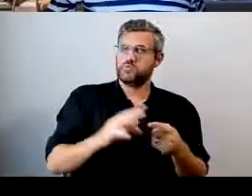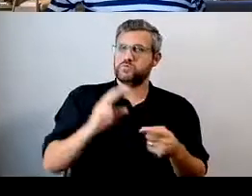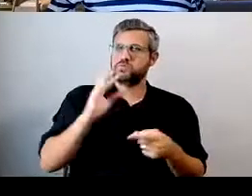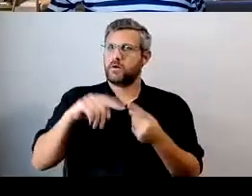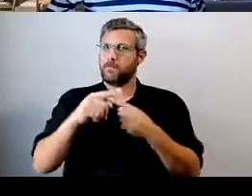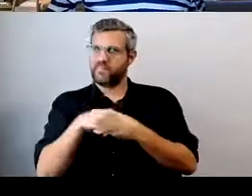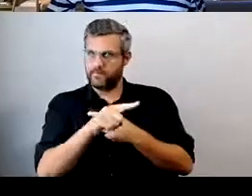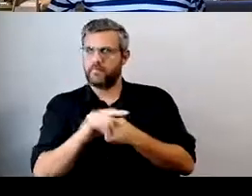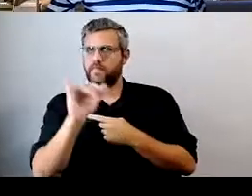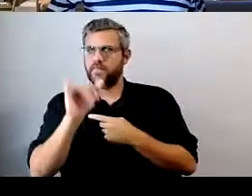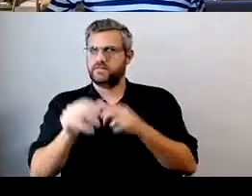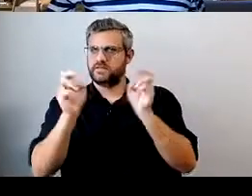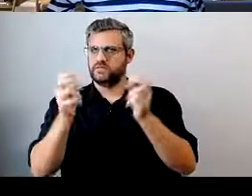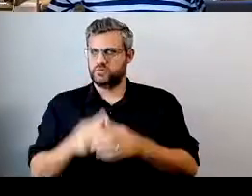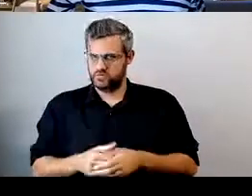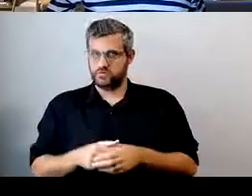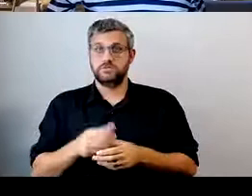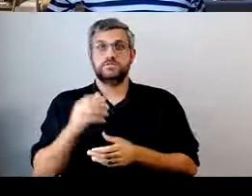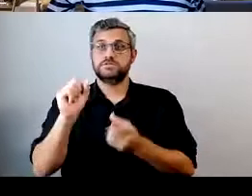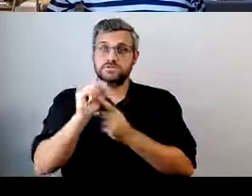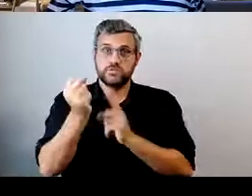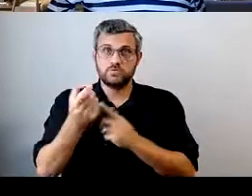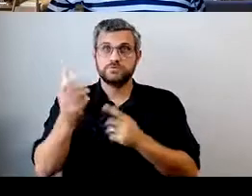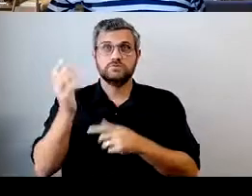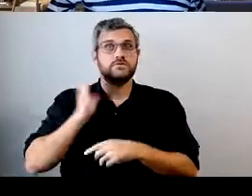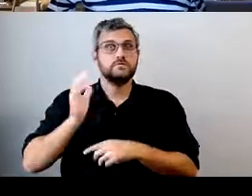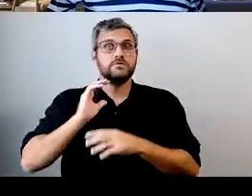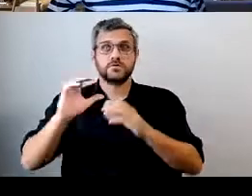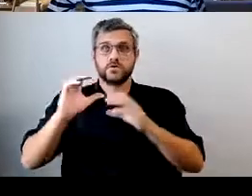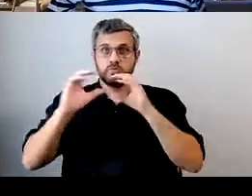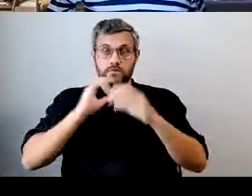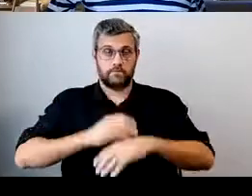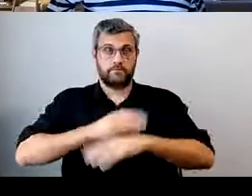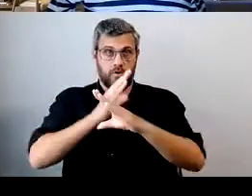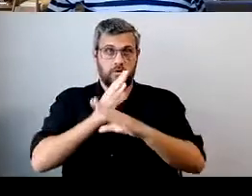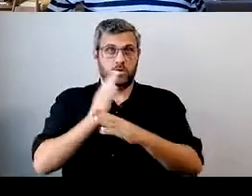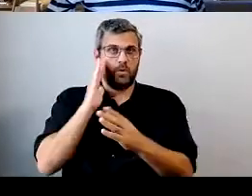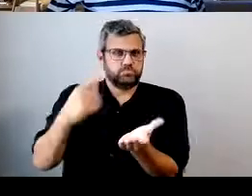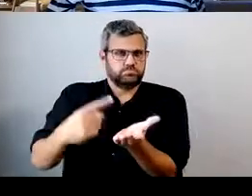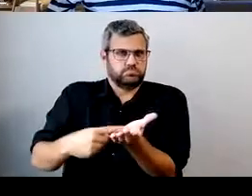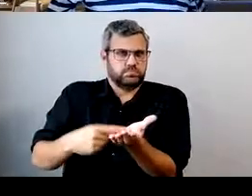So even in situations where communication, where there's a barrier there, and we'll talk in a few minutes about that,